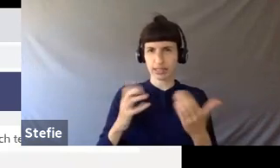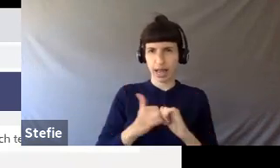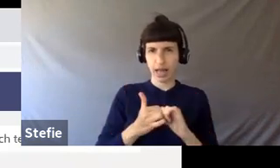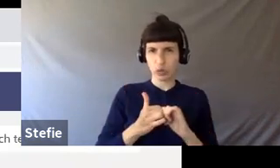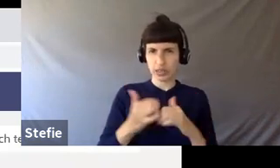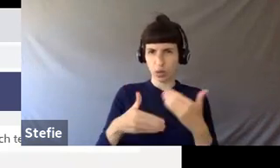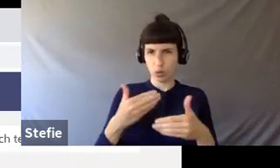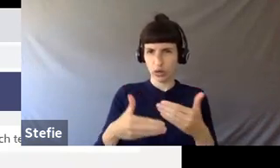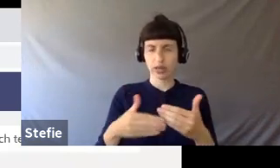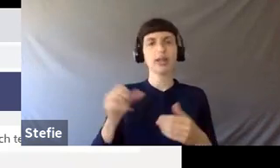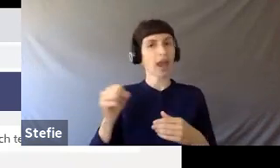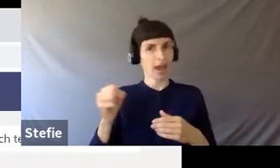Andrew this is perfect. I'm not an expert on Teams but I've dabbled enough. Can I the elite team already created that we don't need anymore? Or maybe one that has students' roster in alrelady?